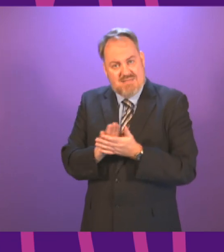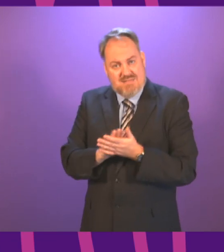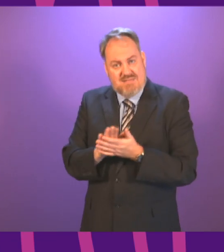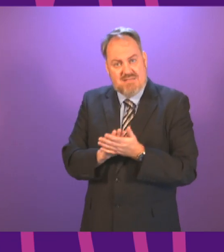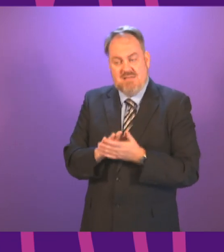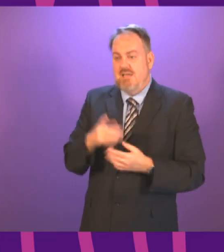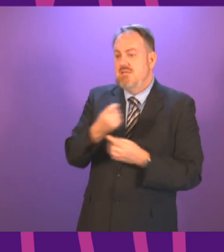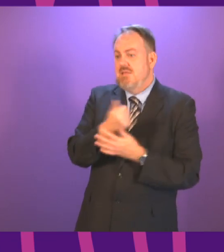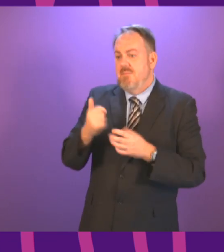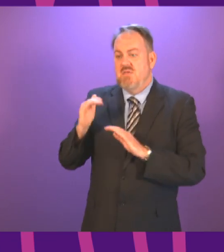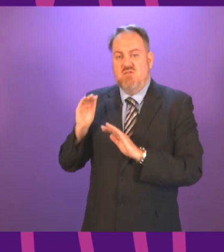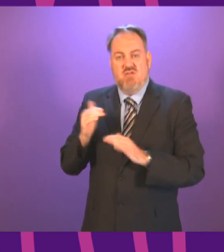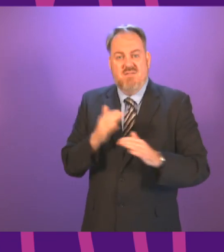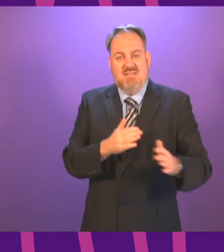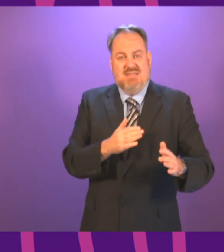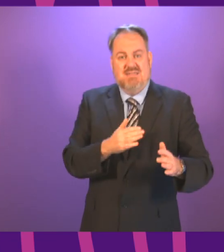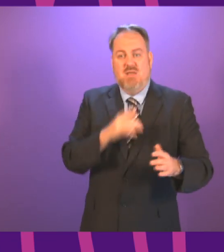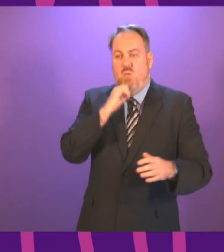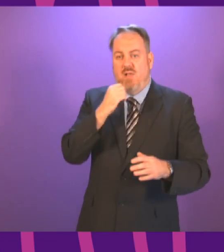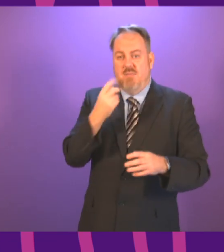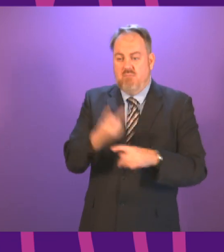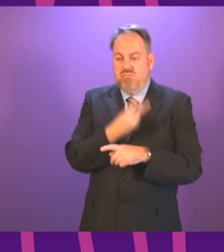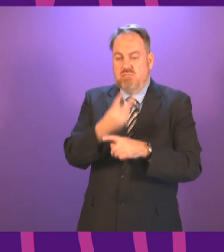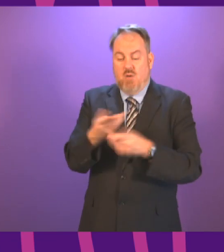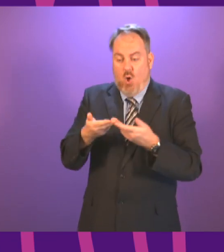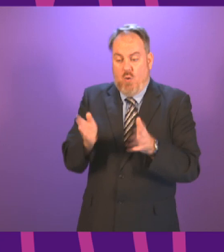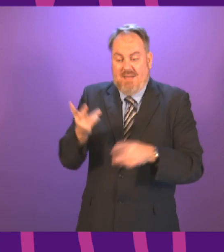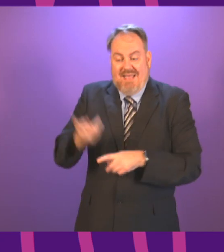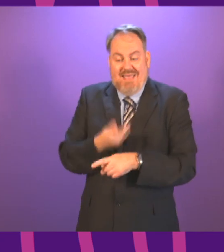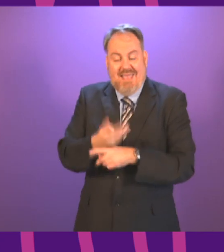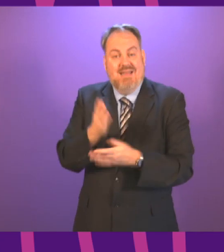that are currently not open, and that will increase the transmission of the virus. There